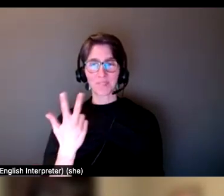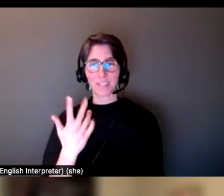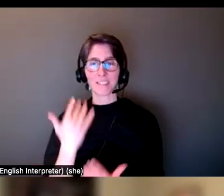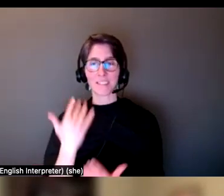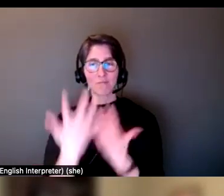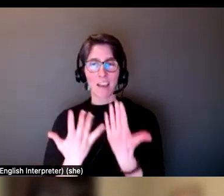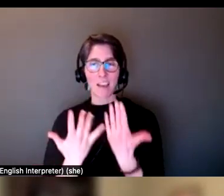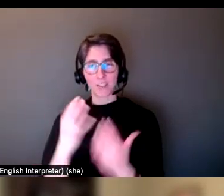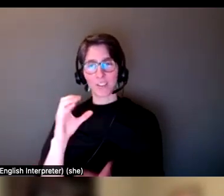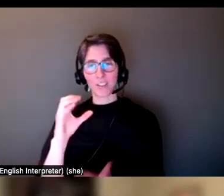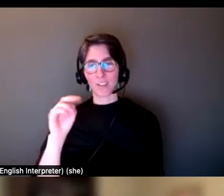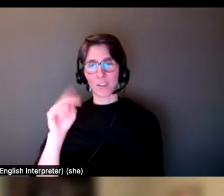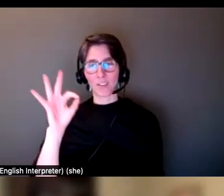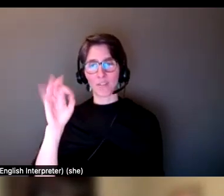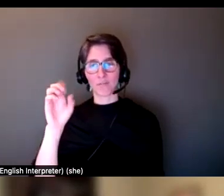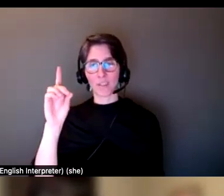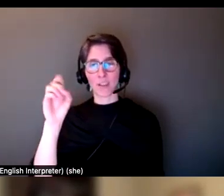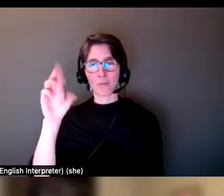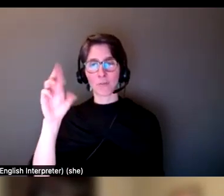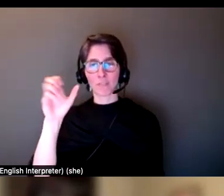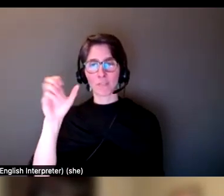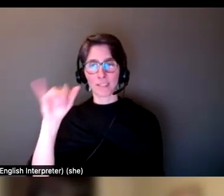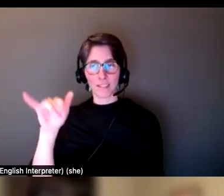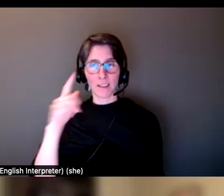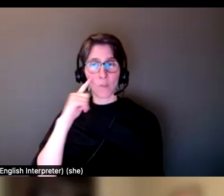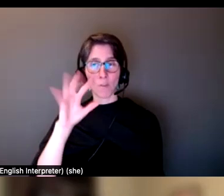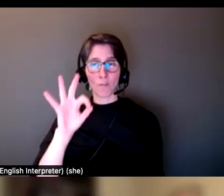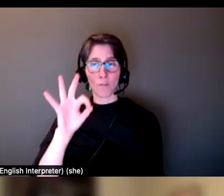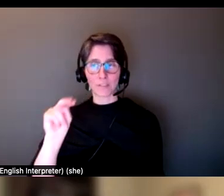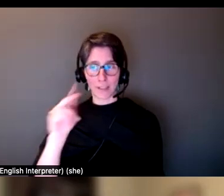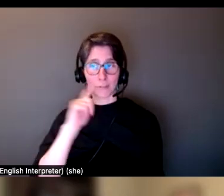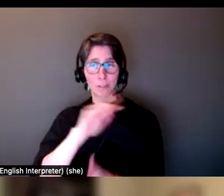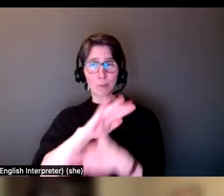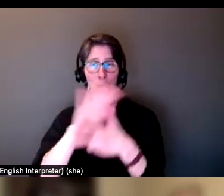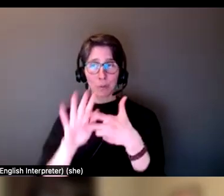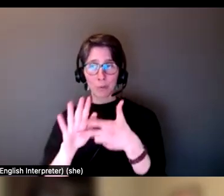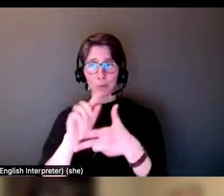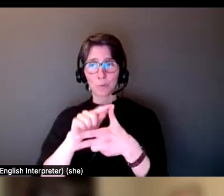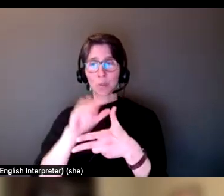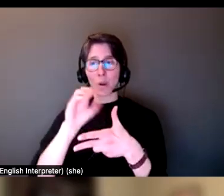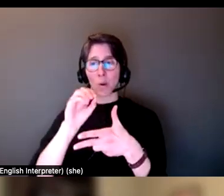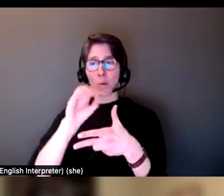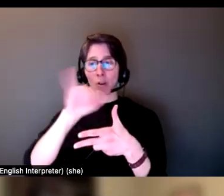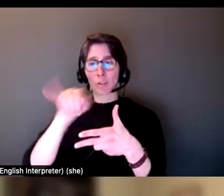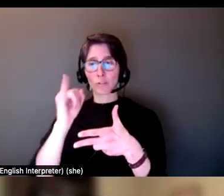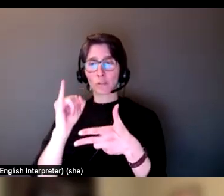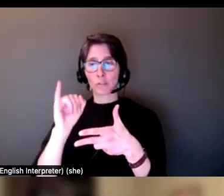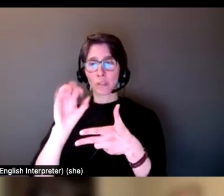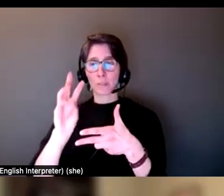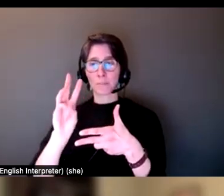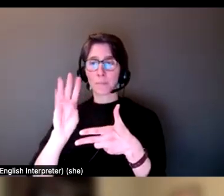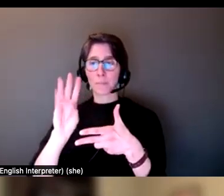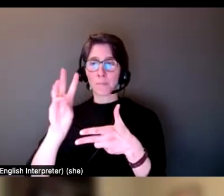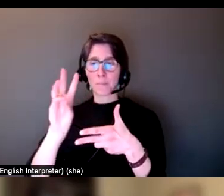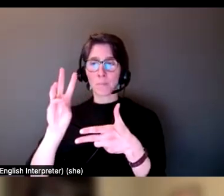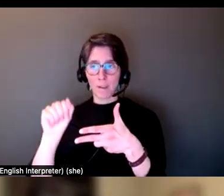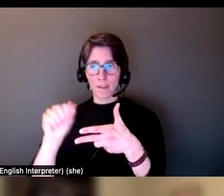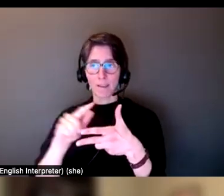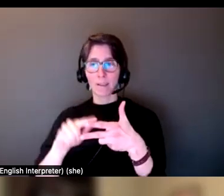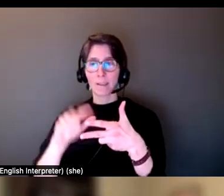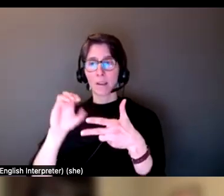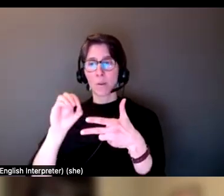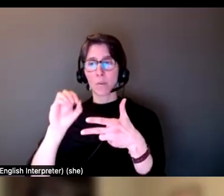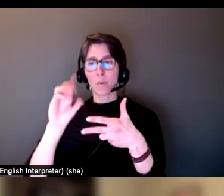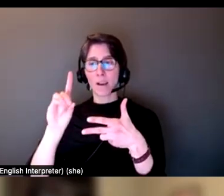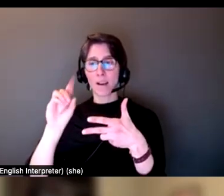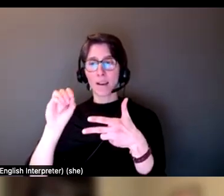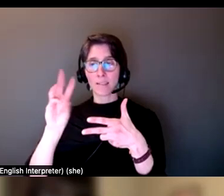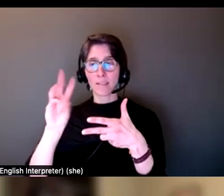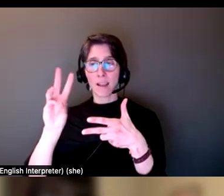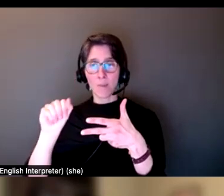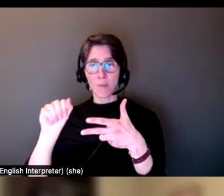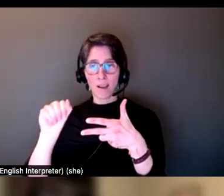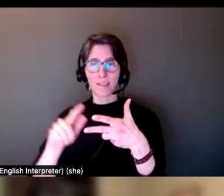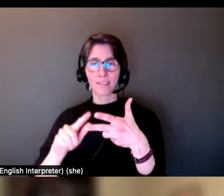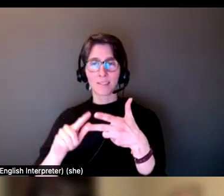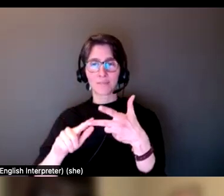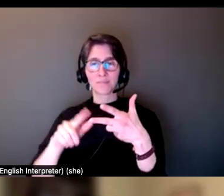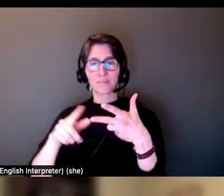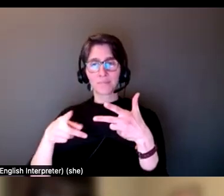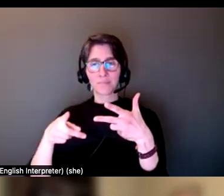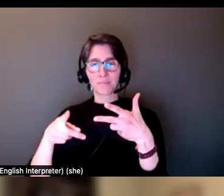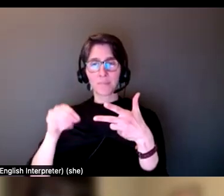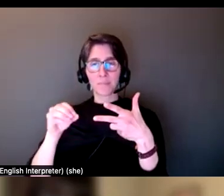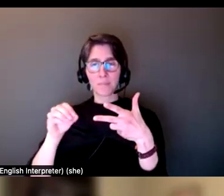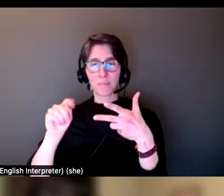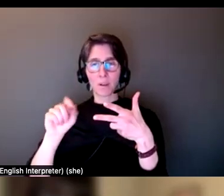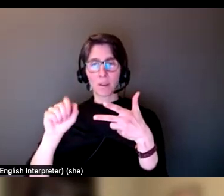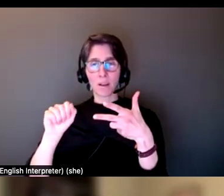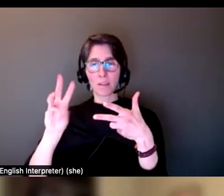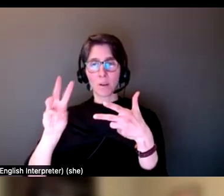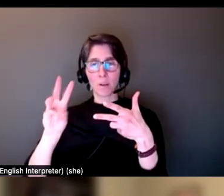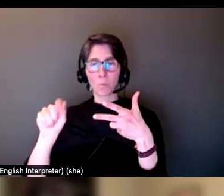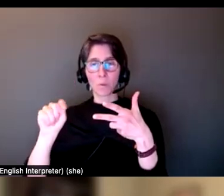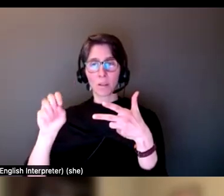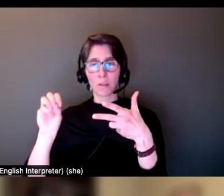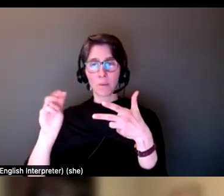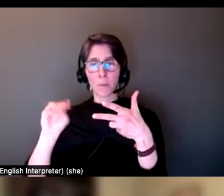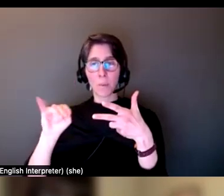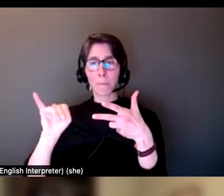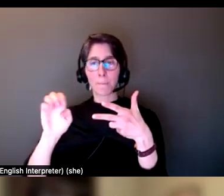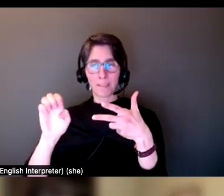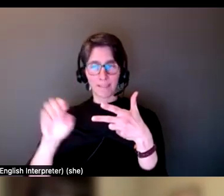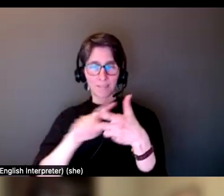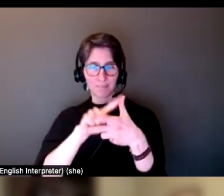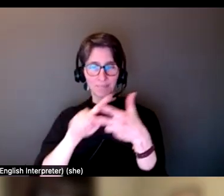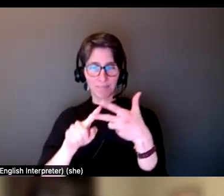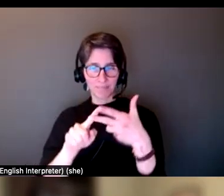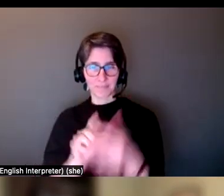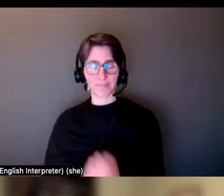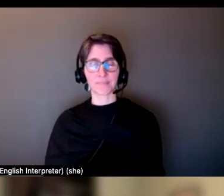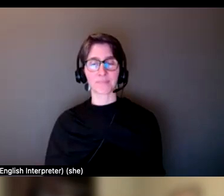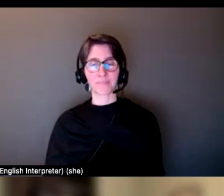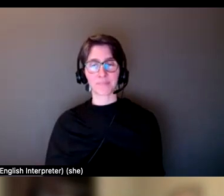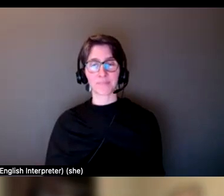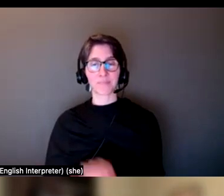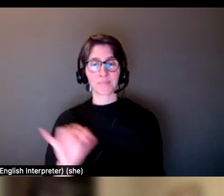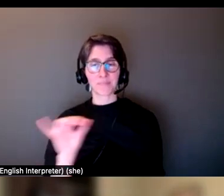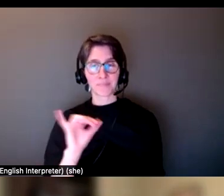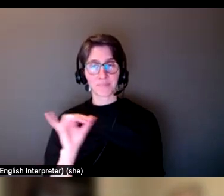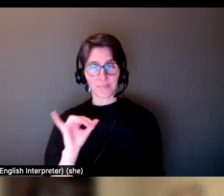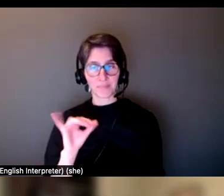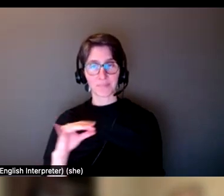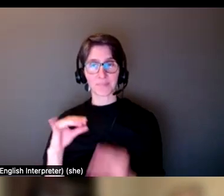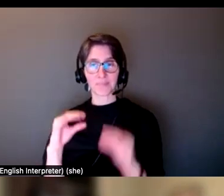of First Nations, which includes the Ojibwa, the Odawa, and the Potawatomie, and the Métis,